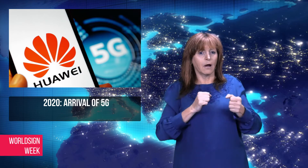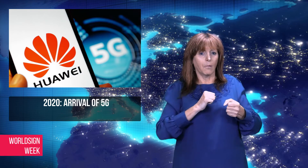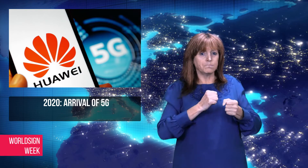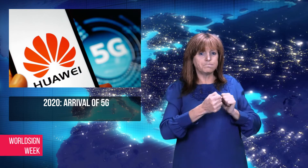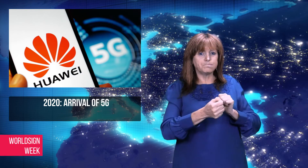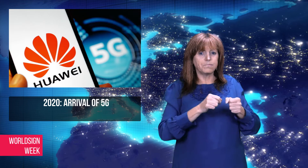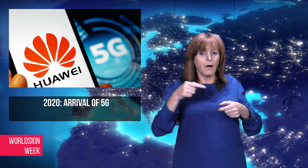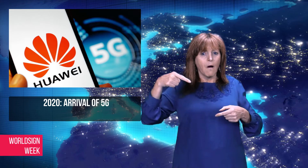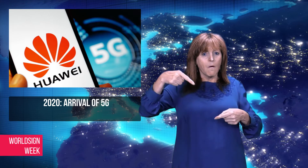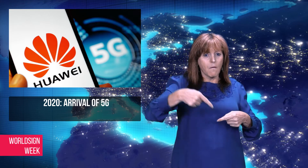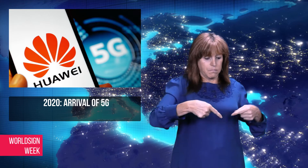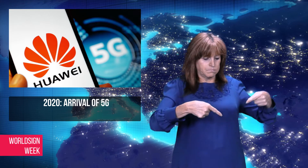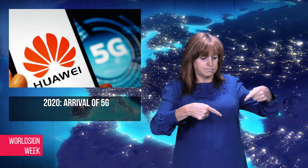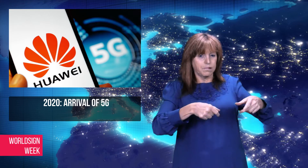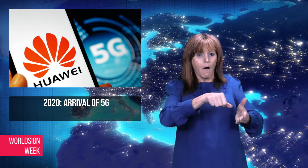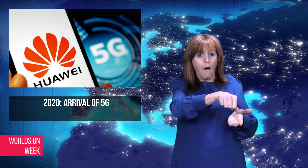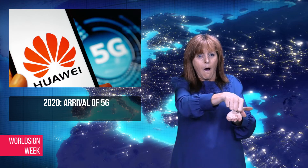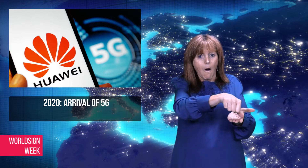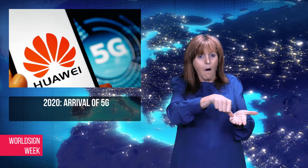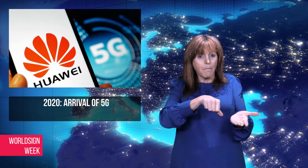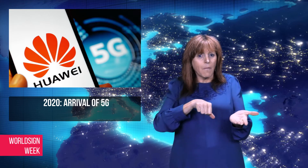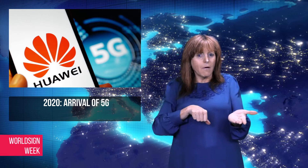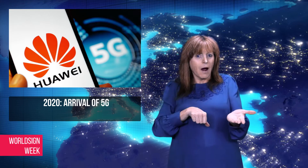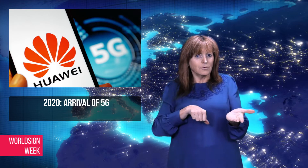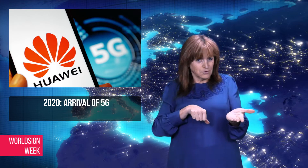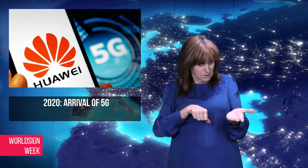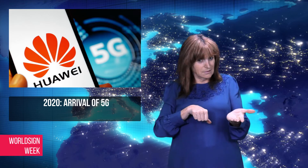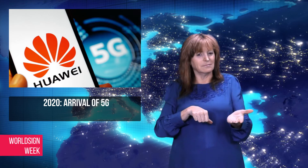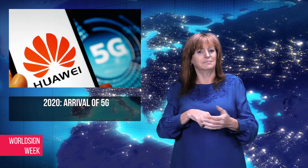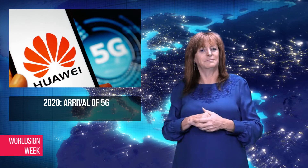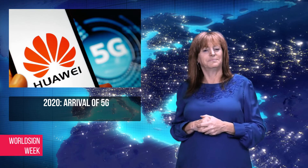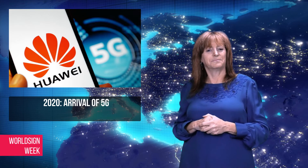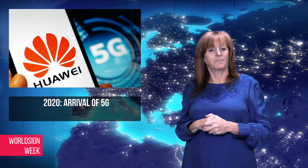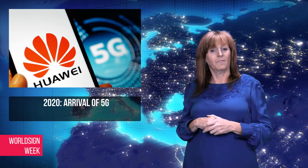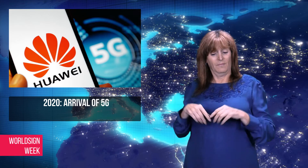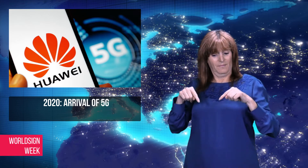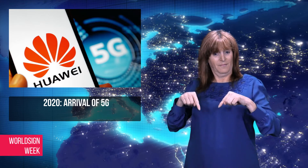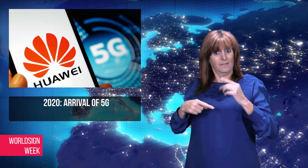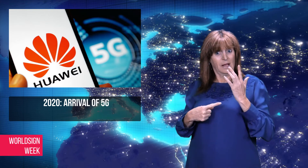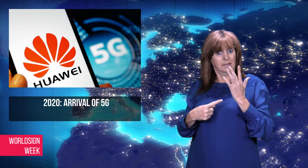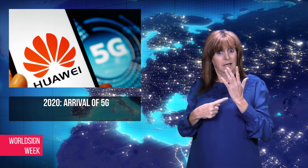This technology is, however, controversial.